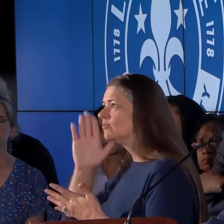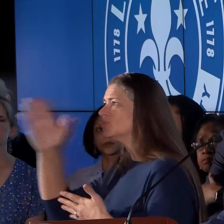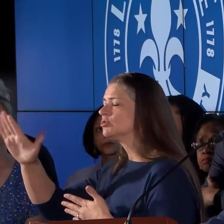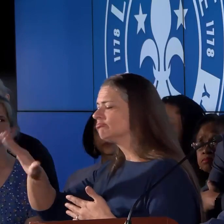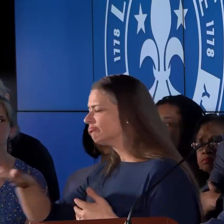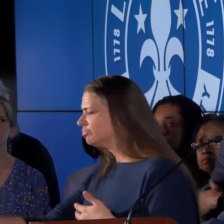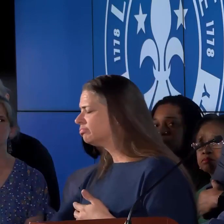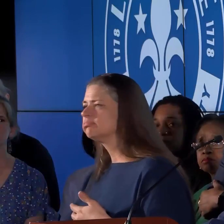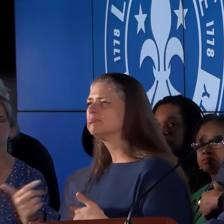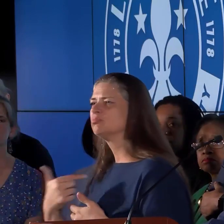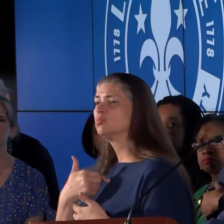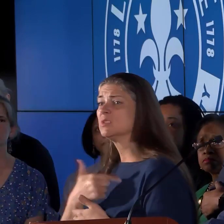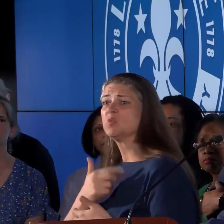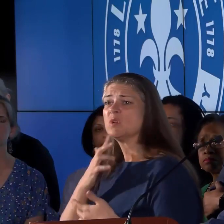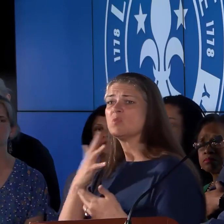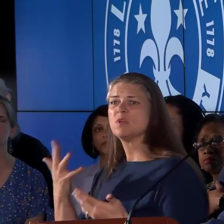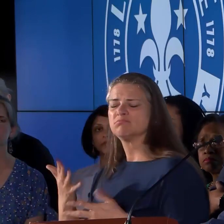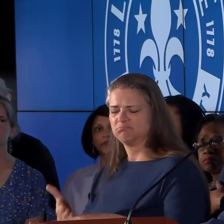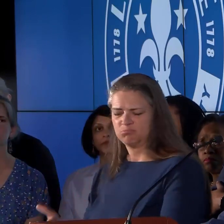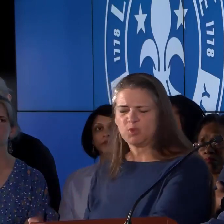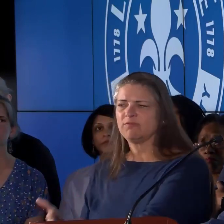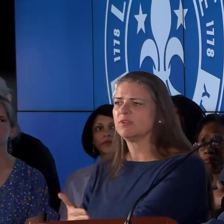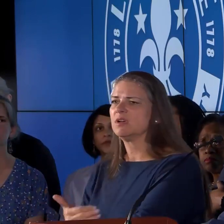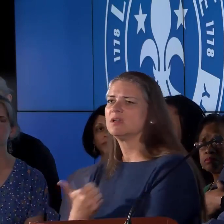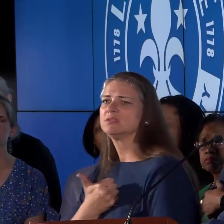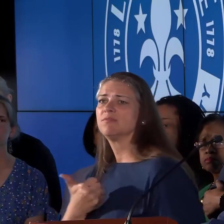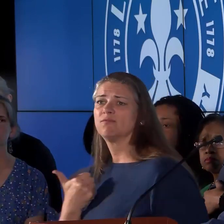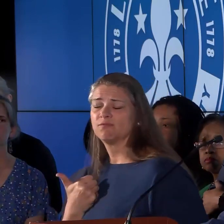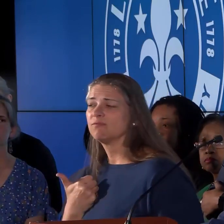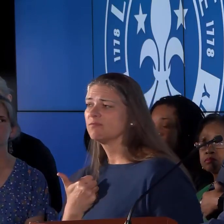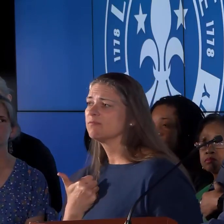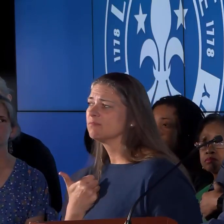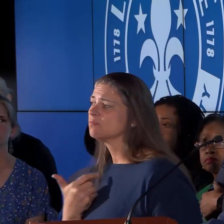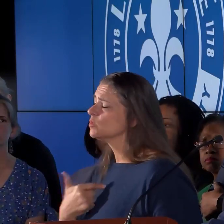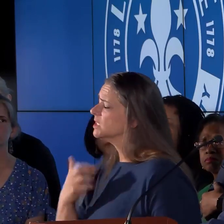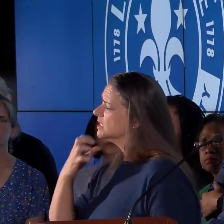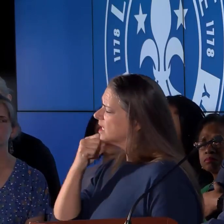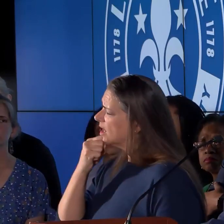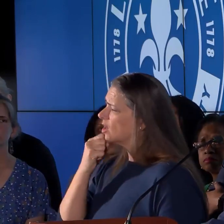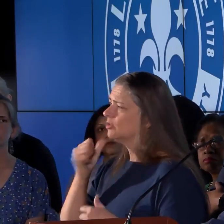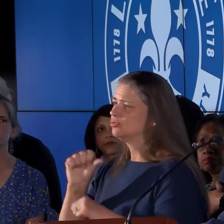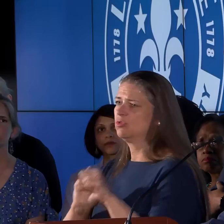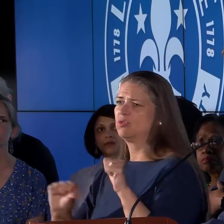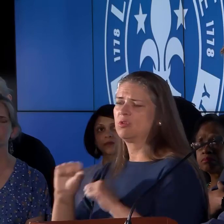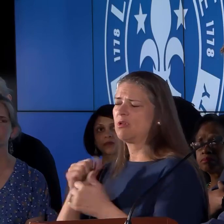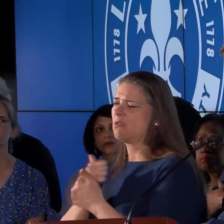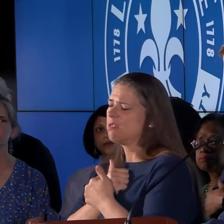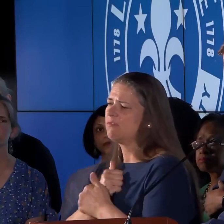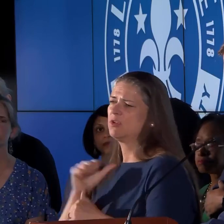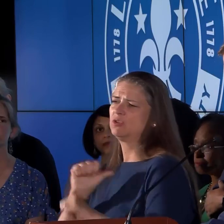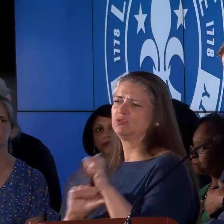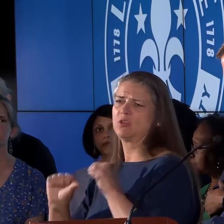we can be better and we can do better we care about and love each other just a little bit more